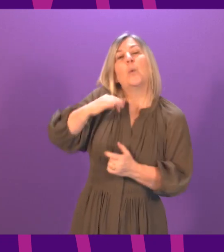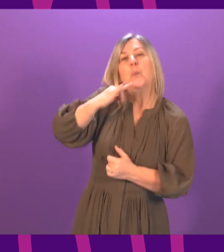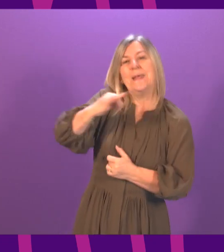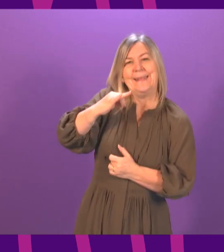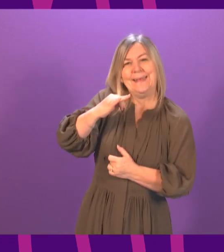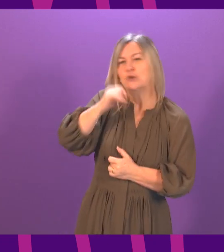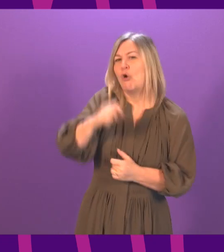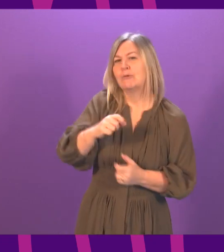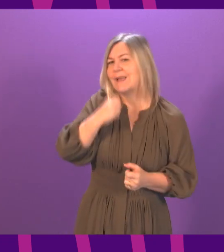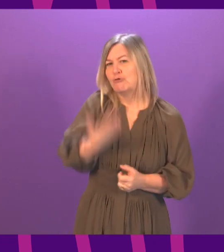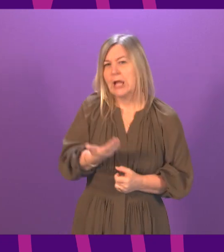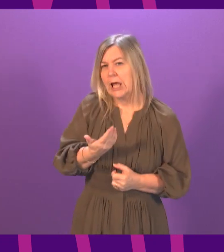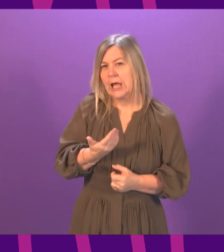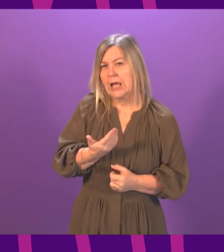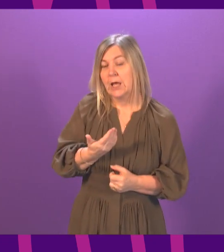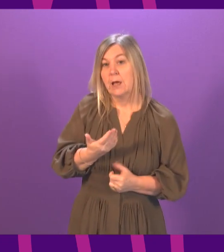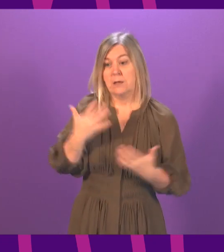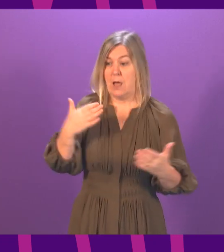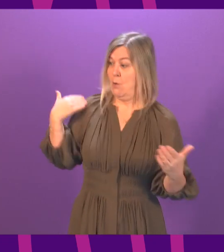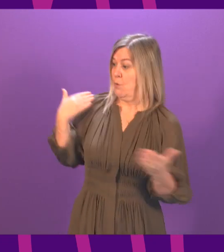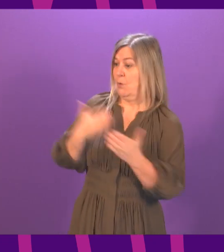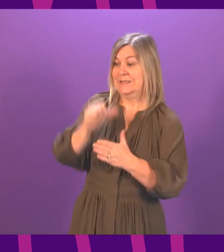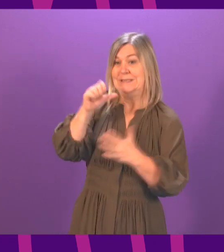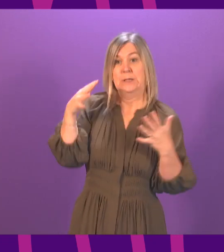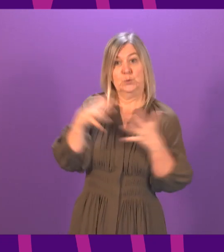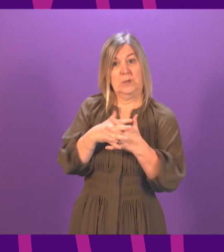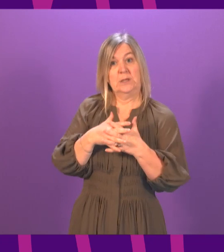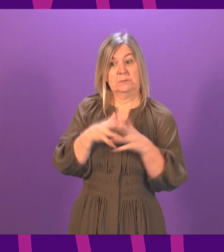We are six weeks into the vaccine delivery plan and three weeks into community roll out.